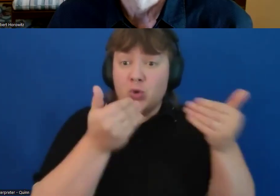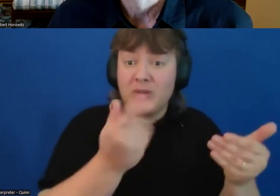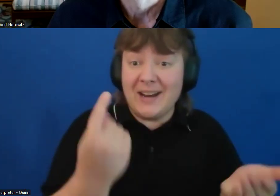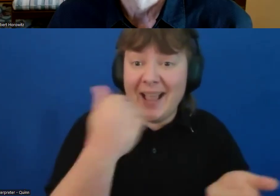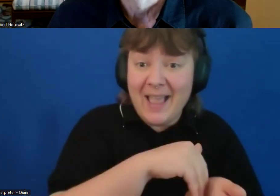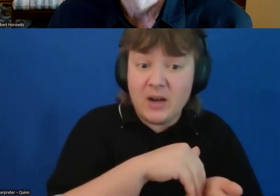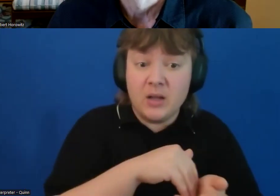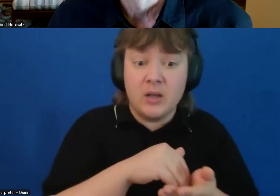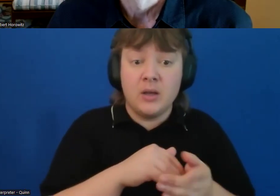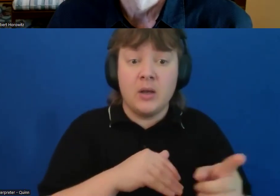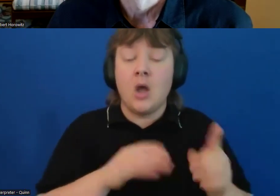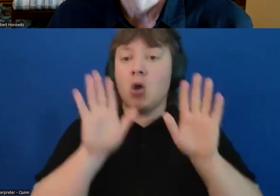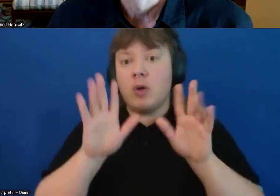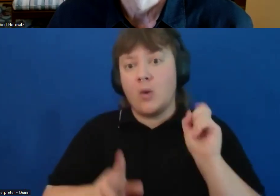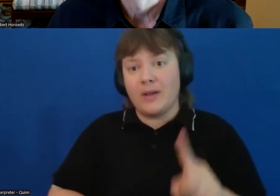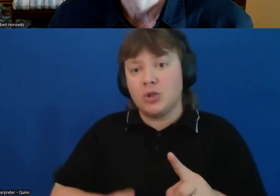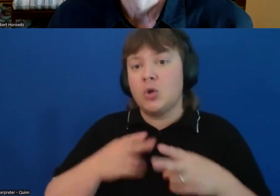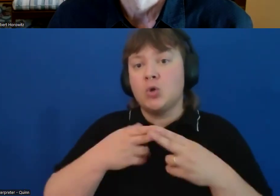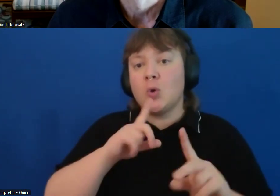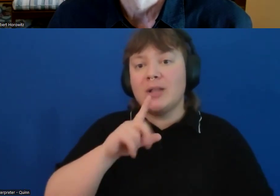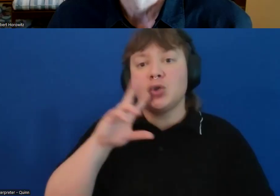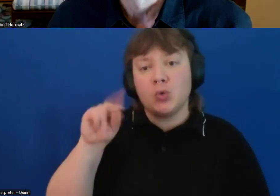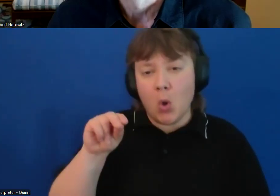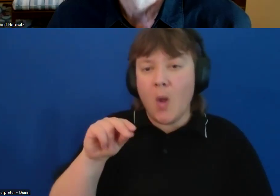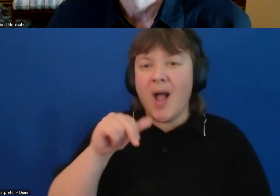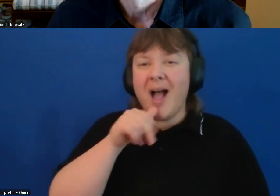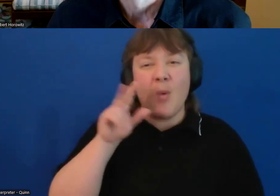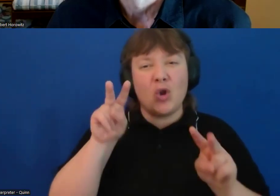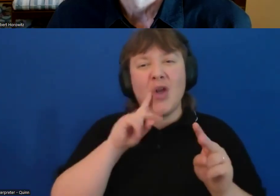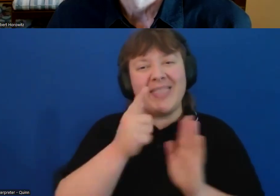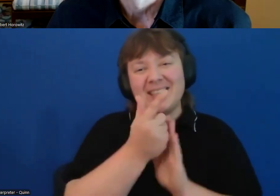answer is no. Uh, and I wouldn't look at the statutes for guidance on that to be honest with